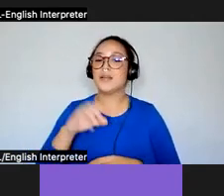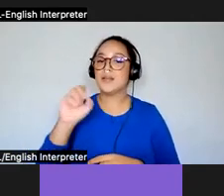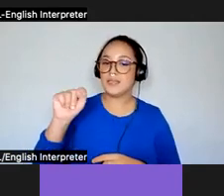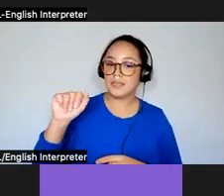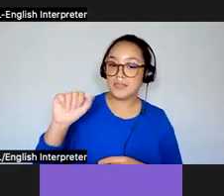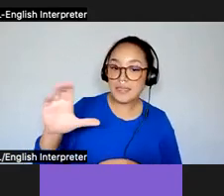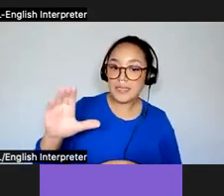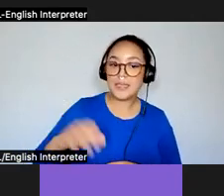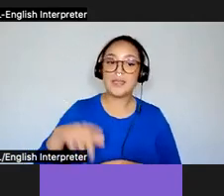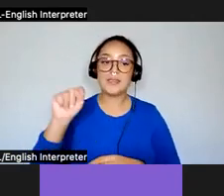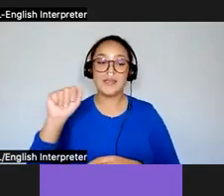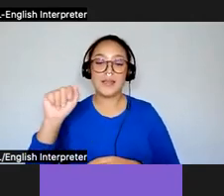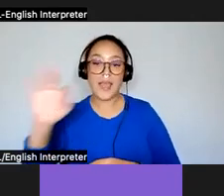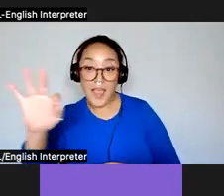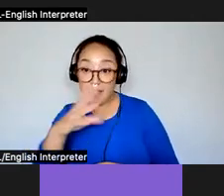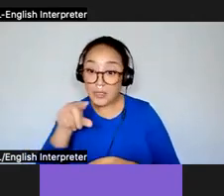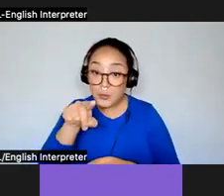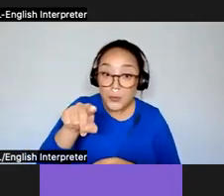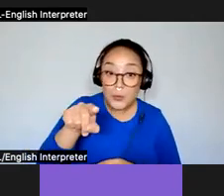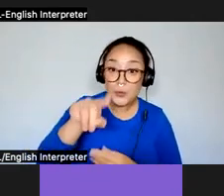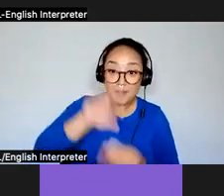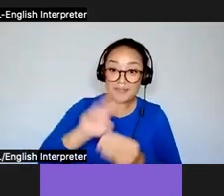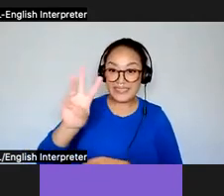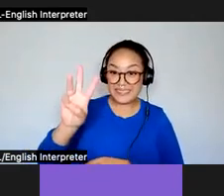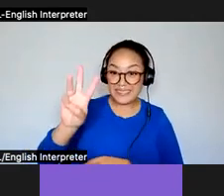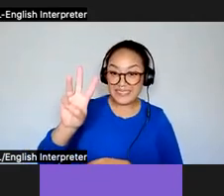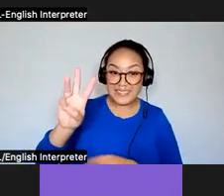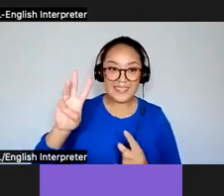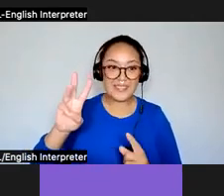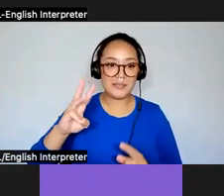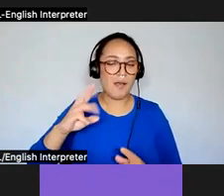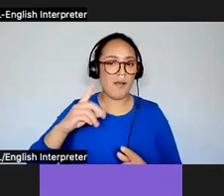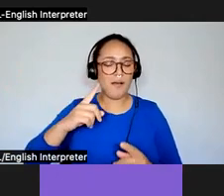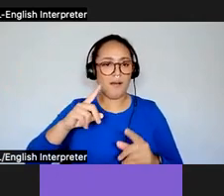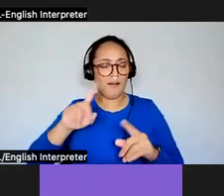And so all of this is impossible, of course without our wonderful artists and arts organizations